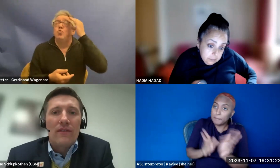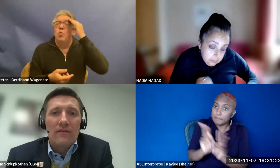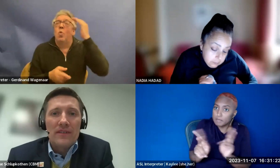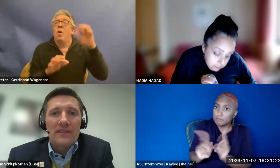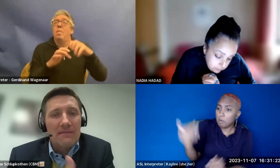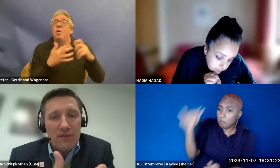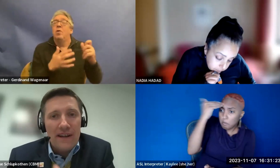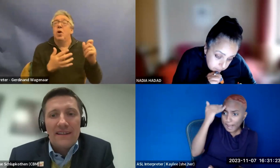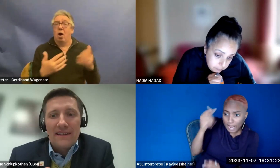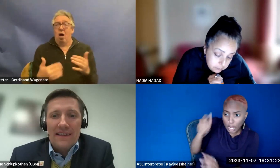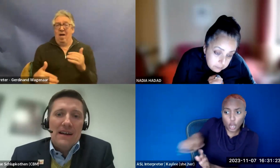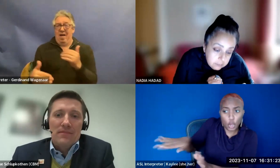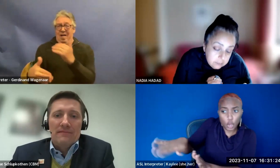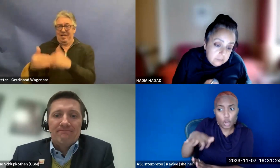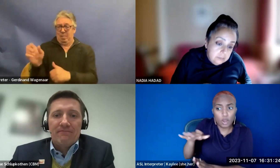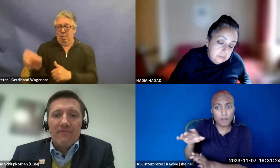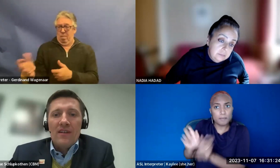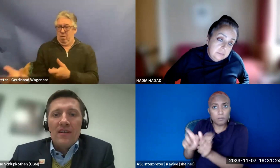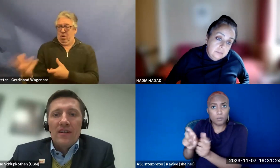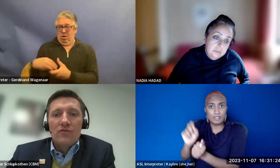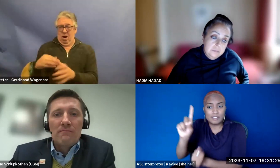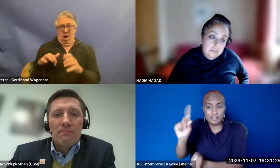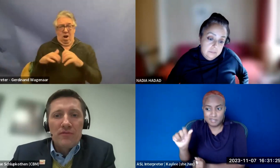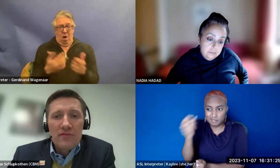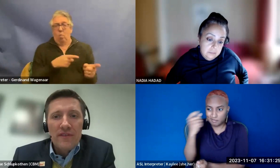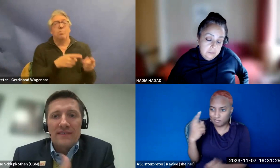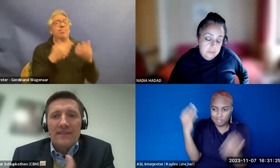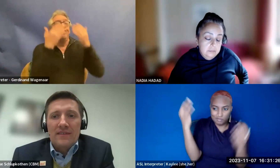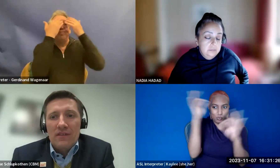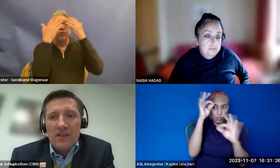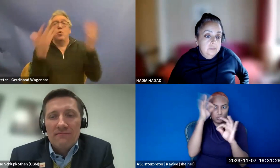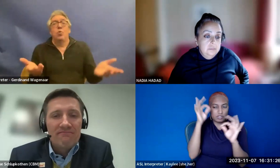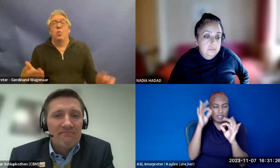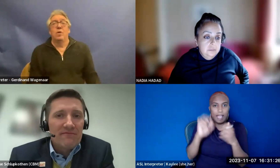how involvement can practically happen. To improve the situation,